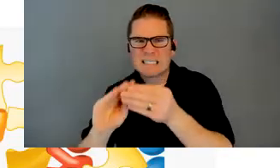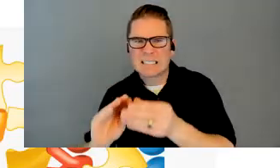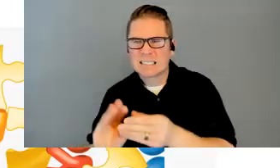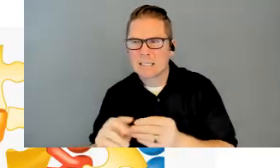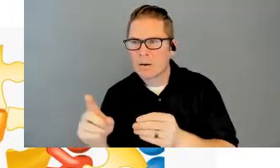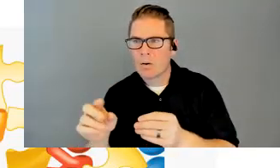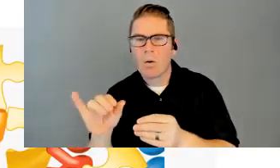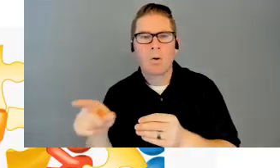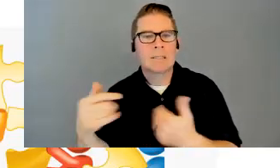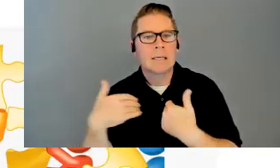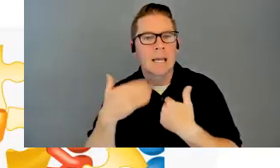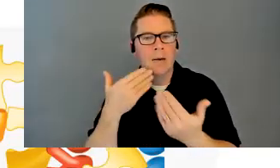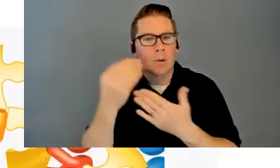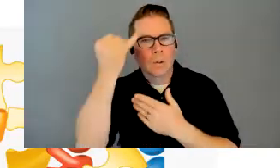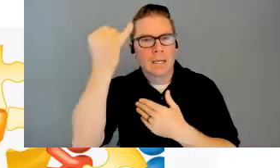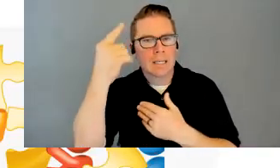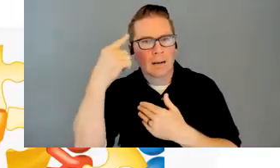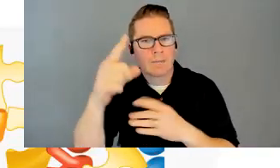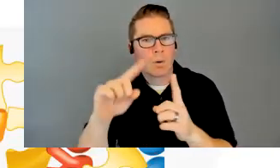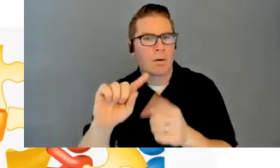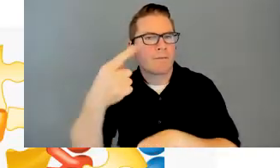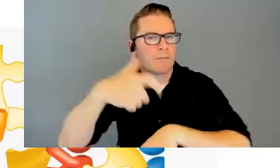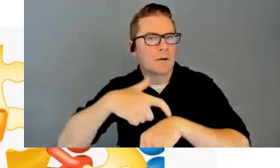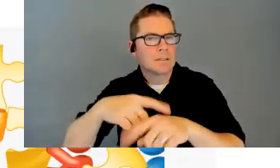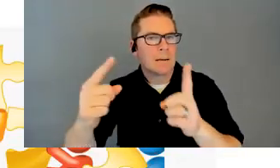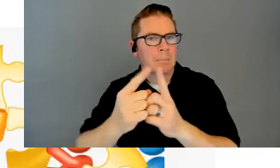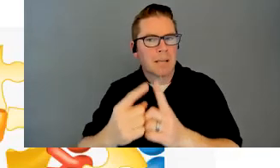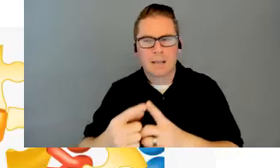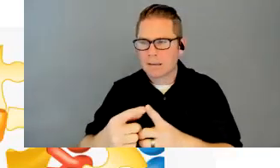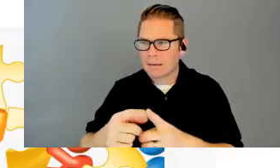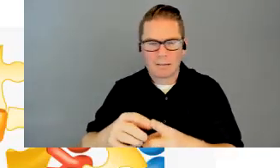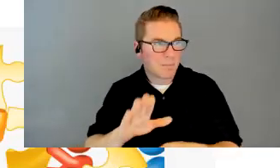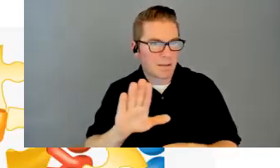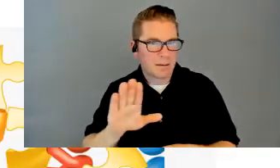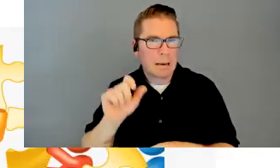for icebreakers asking students their favorite songs. That could have been that could have been put in the